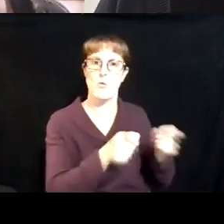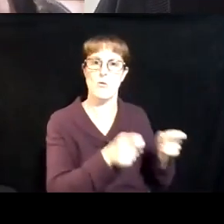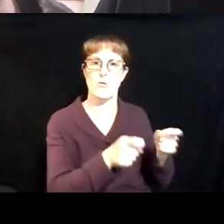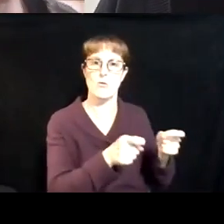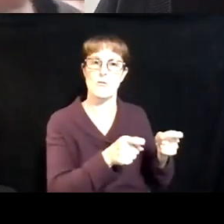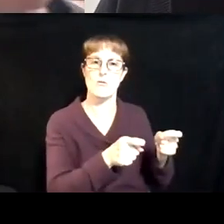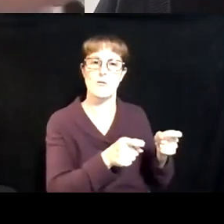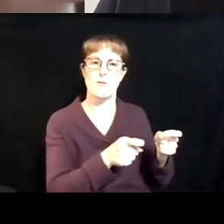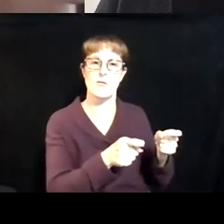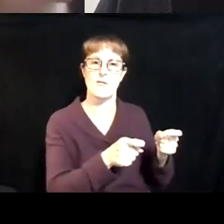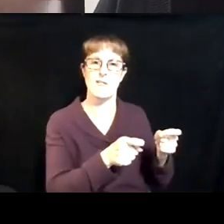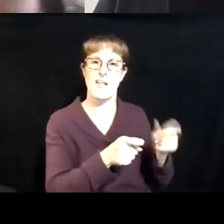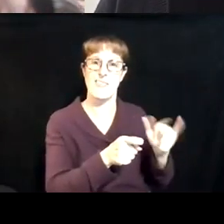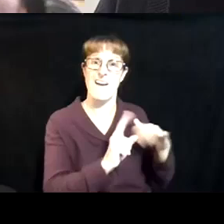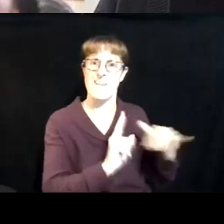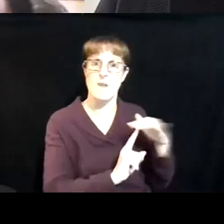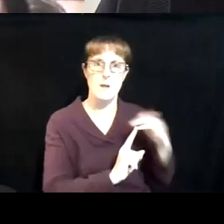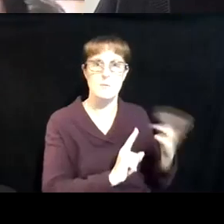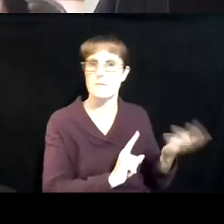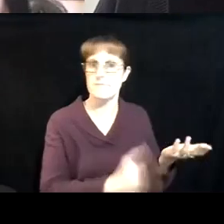then lay on top of that